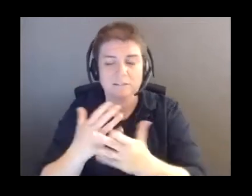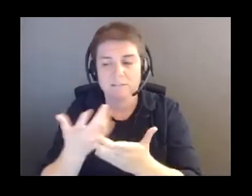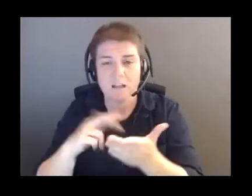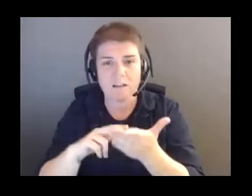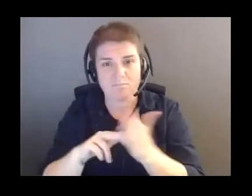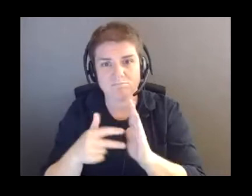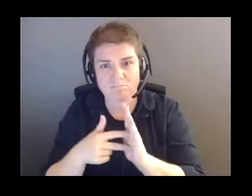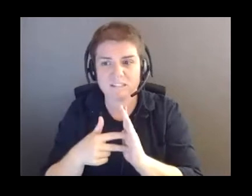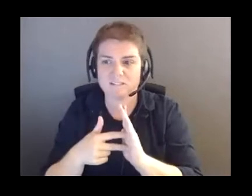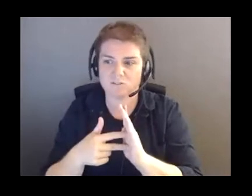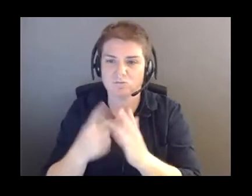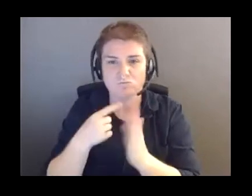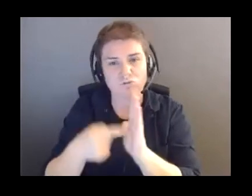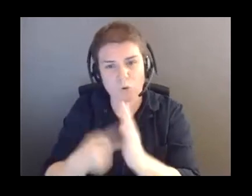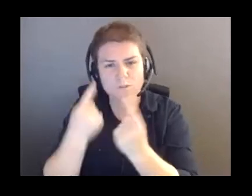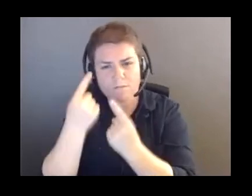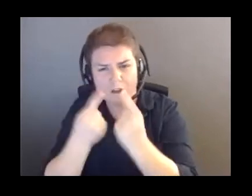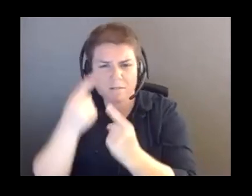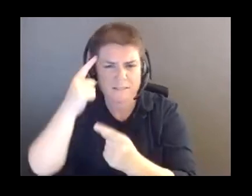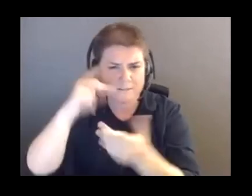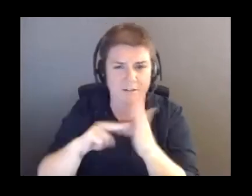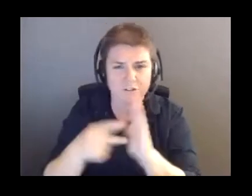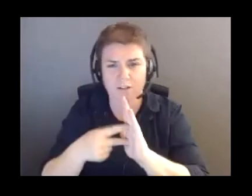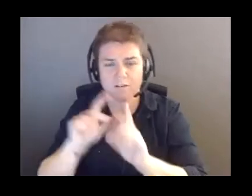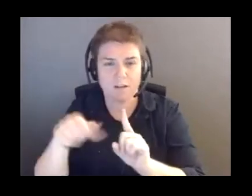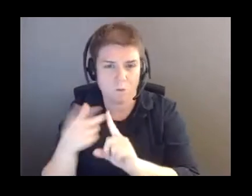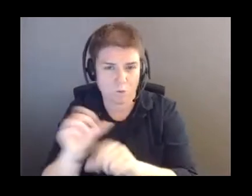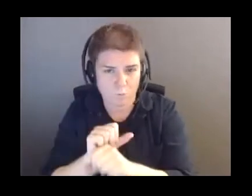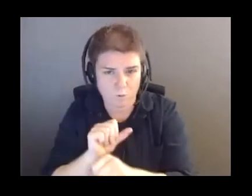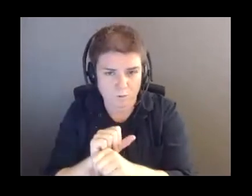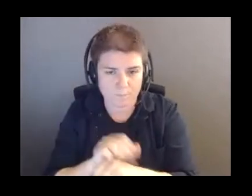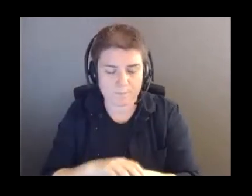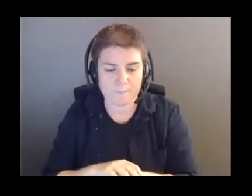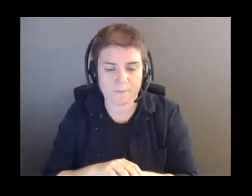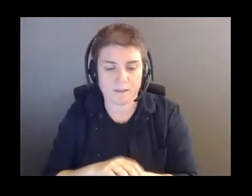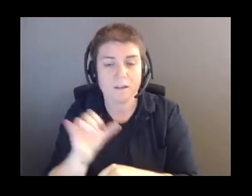and intentionality about the way that you undertake your work. It also creates an opportunity